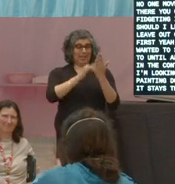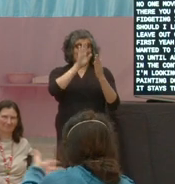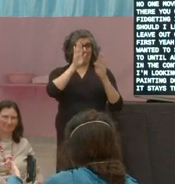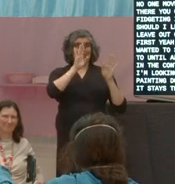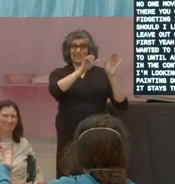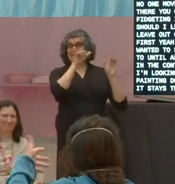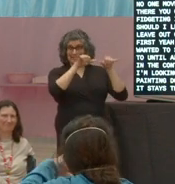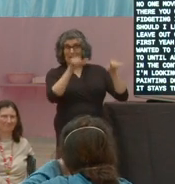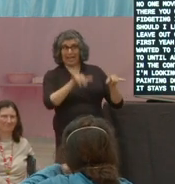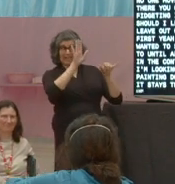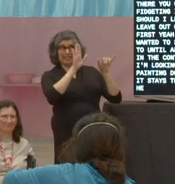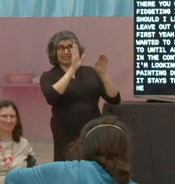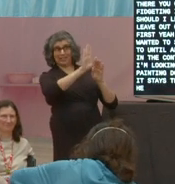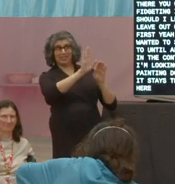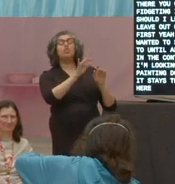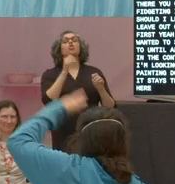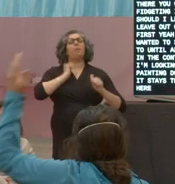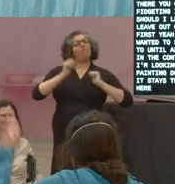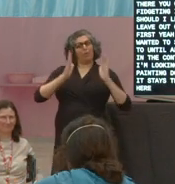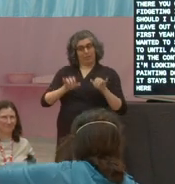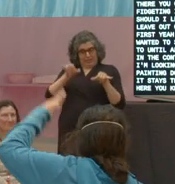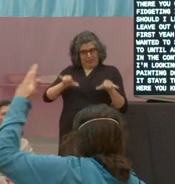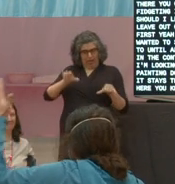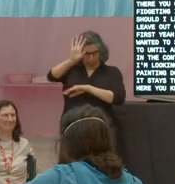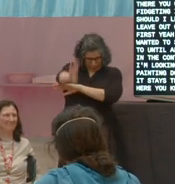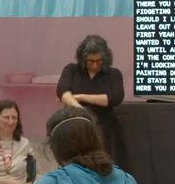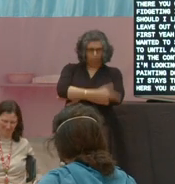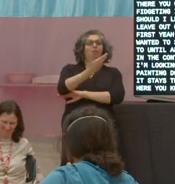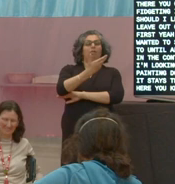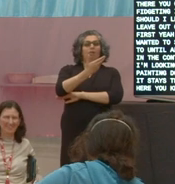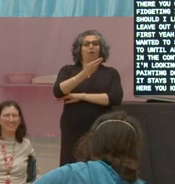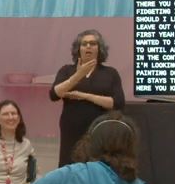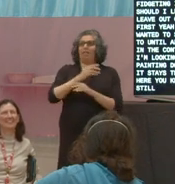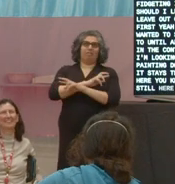performance stay here. You know, all night and still here morning